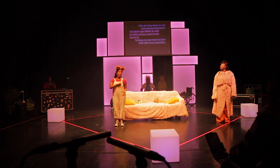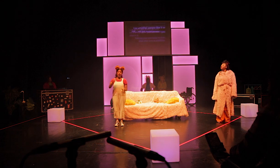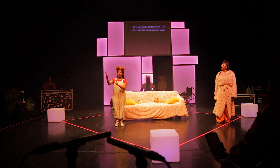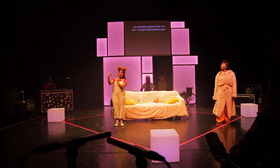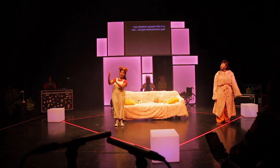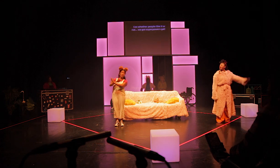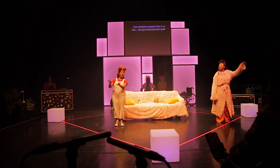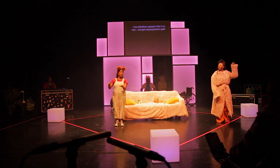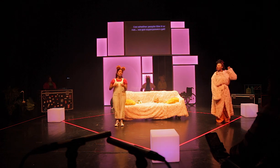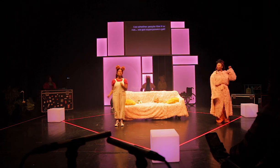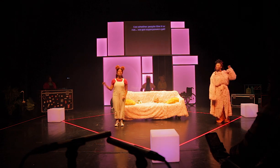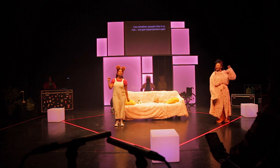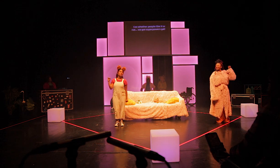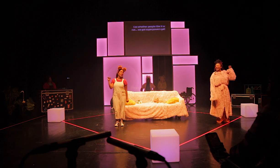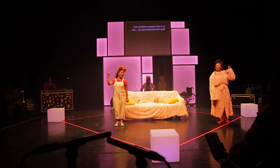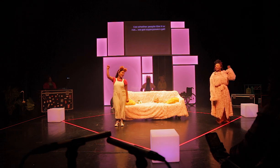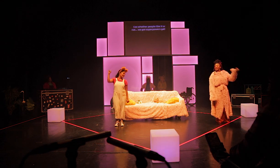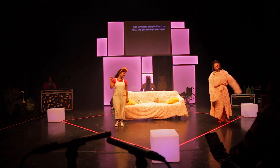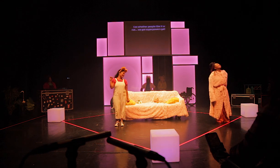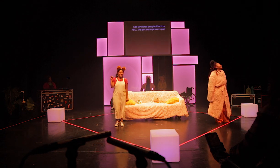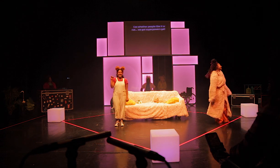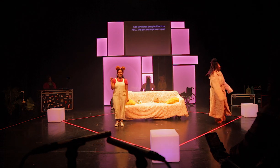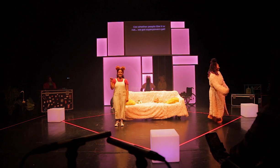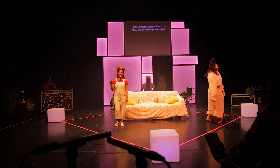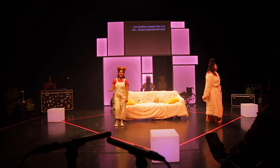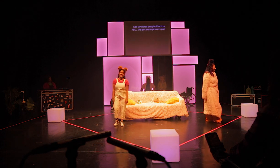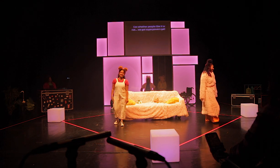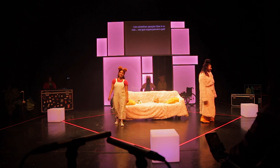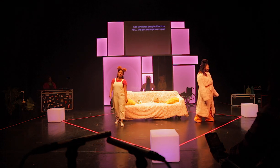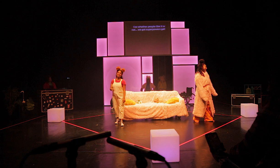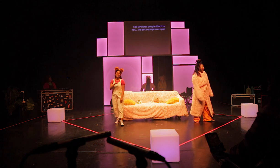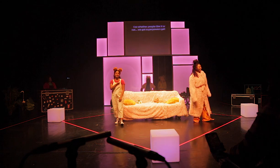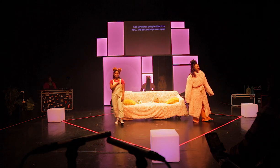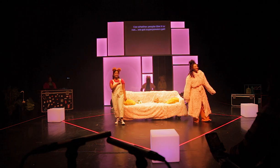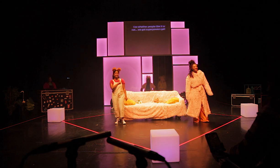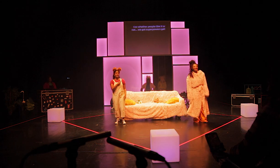it or not we got superpowers, girl.'